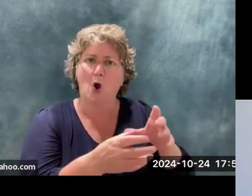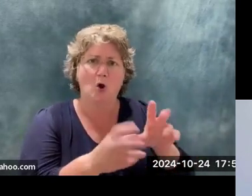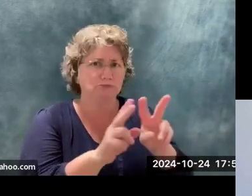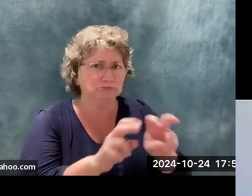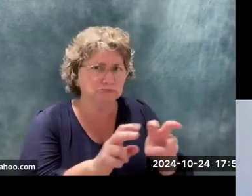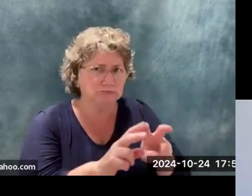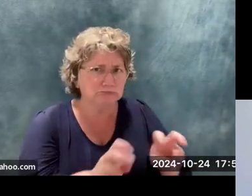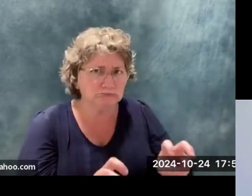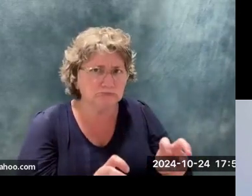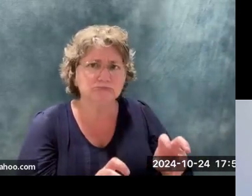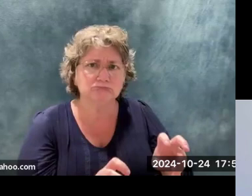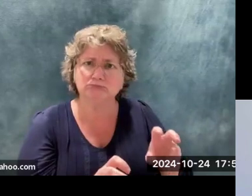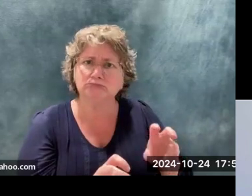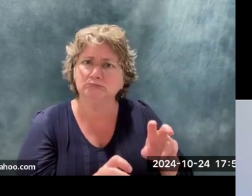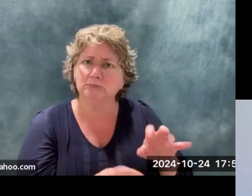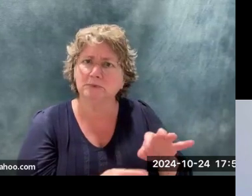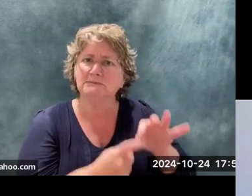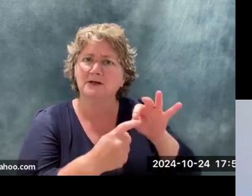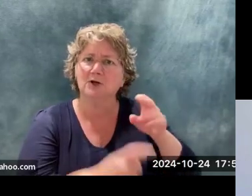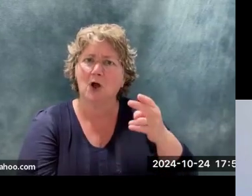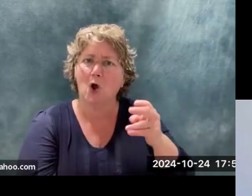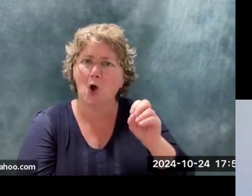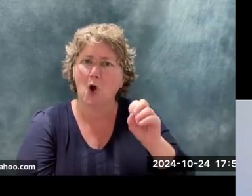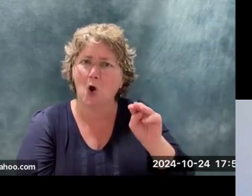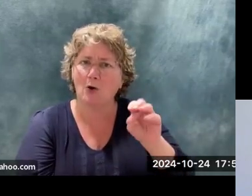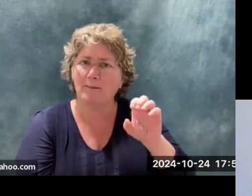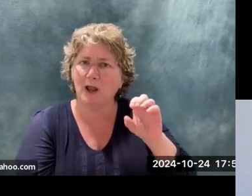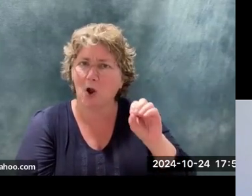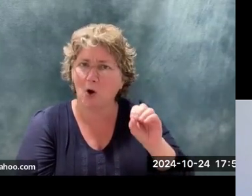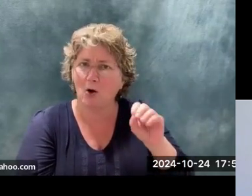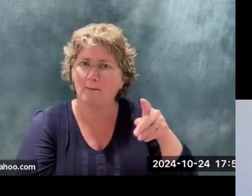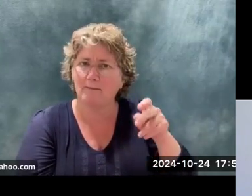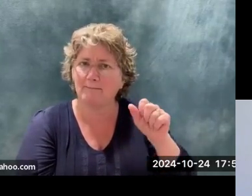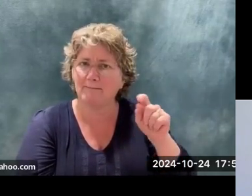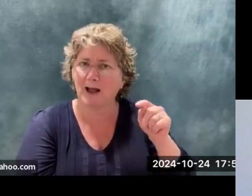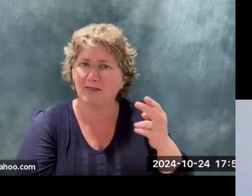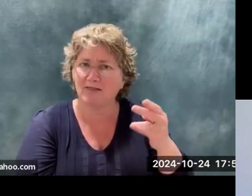have gone into clinical trials to see if you randomize children and